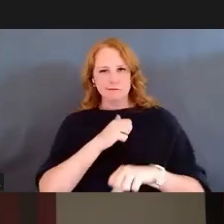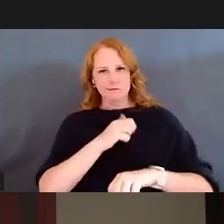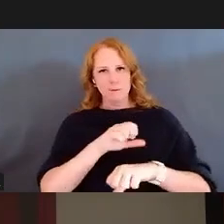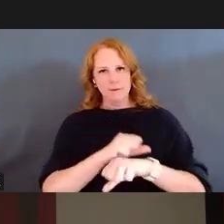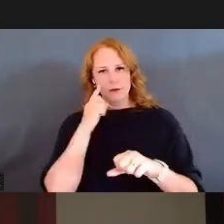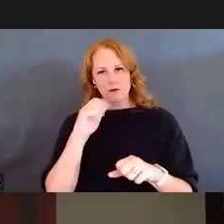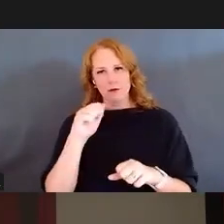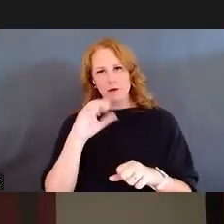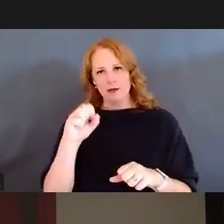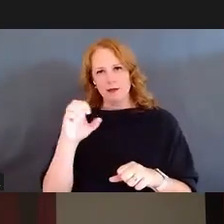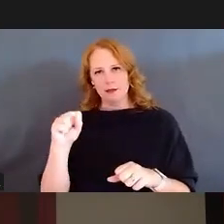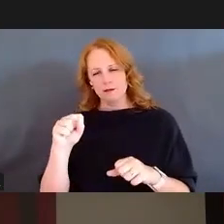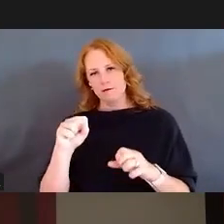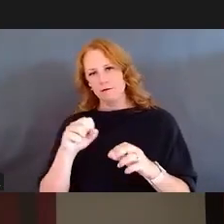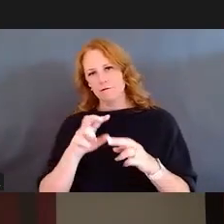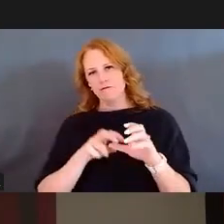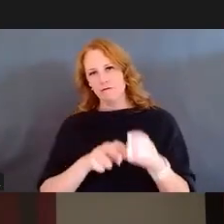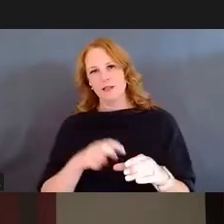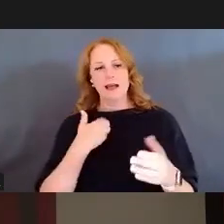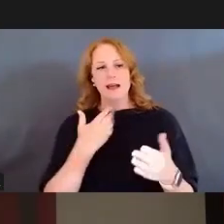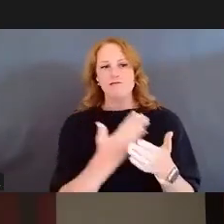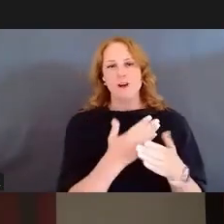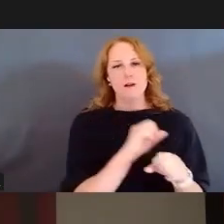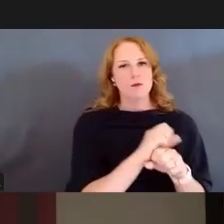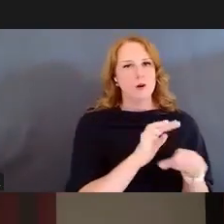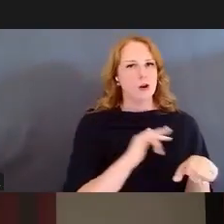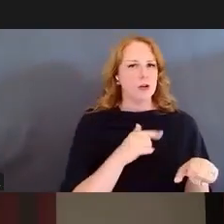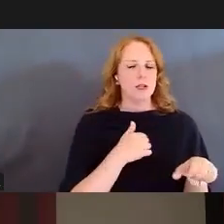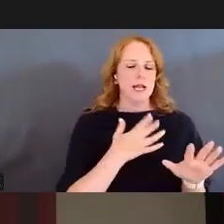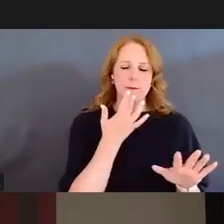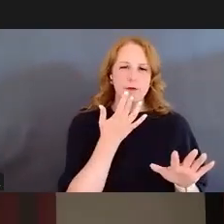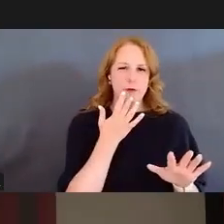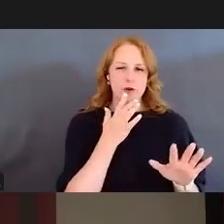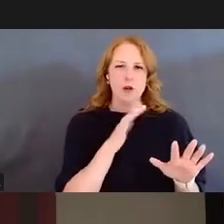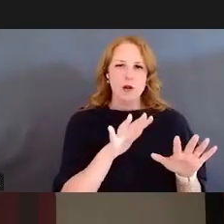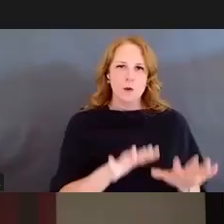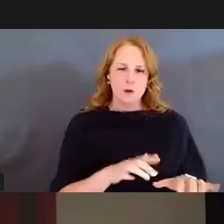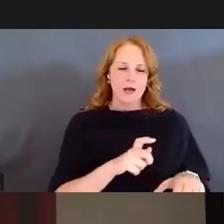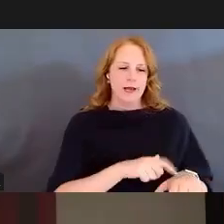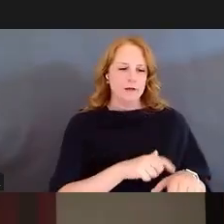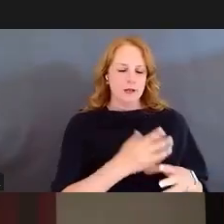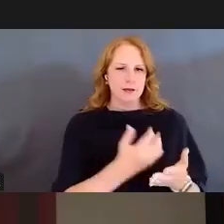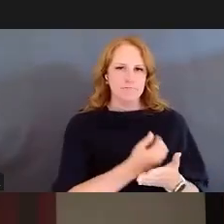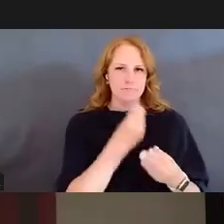I get to work early because I like to have time so I can get breakfast, which um breakfast opens